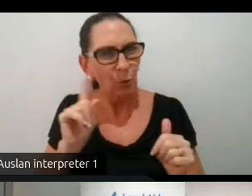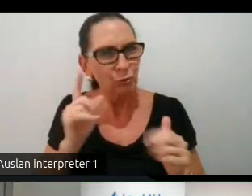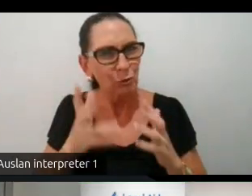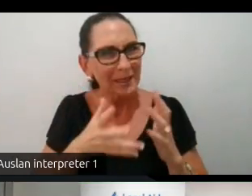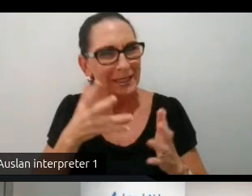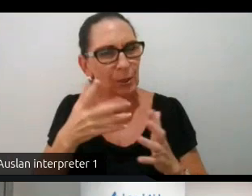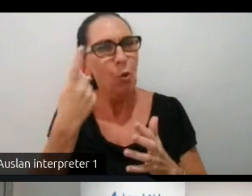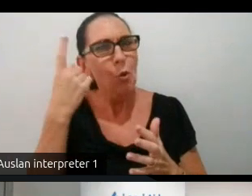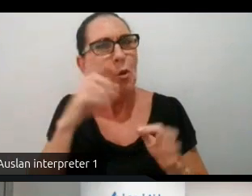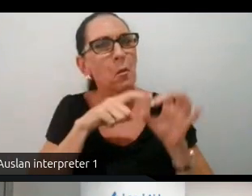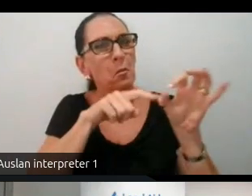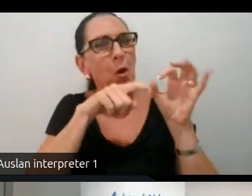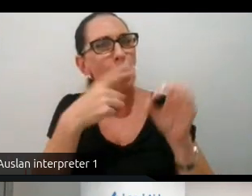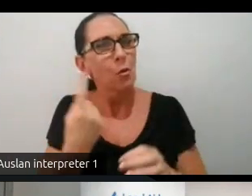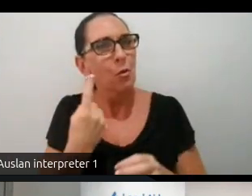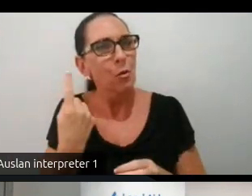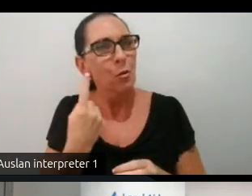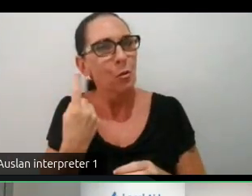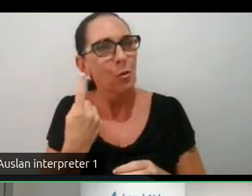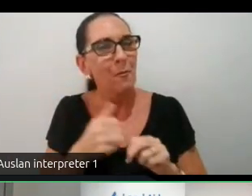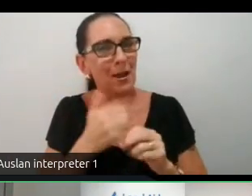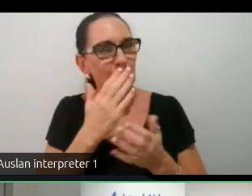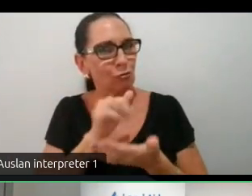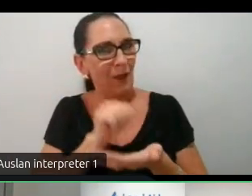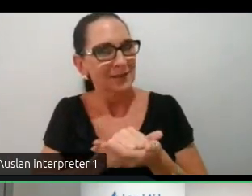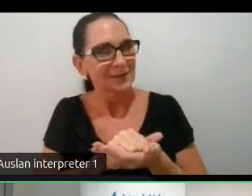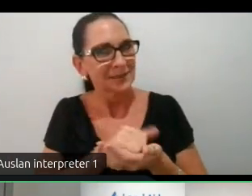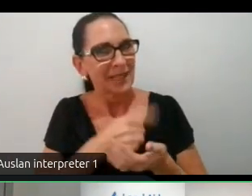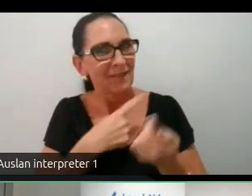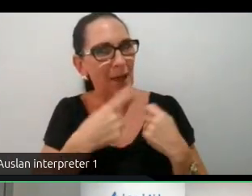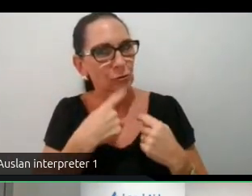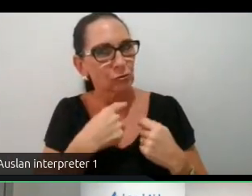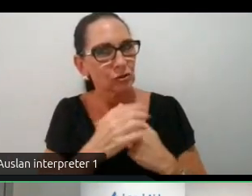think or who are you going to ask those questions of to make sure you get reliable info? Big big fan